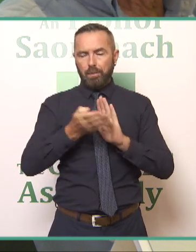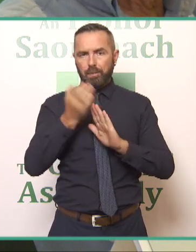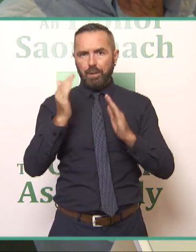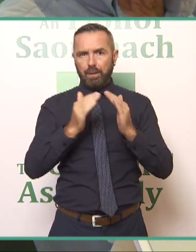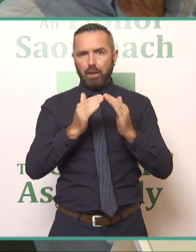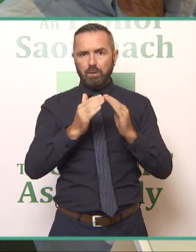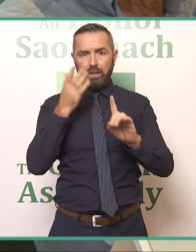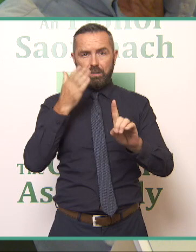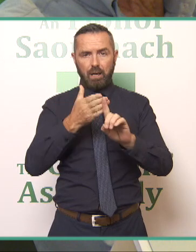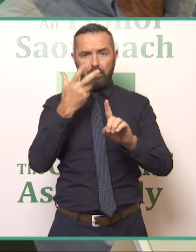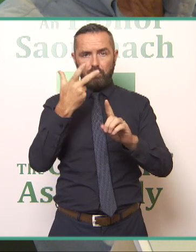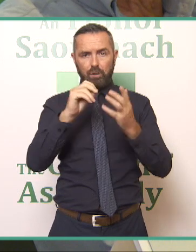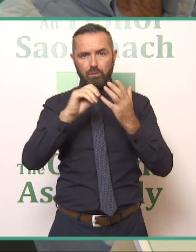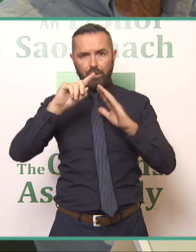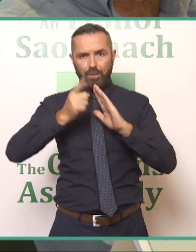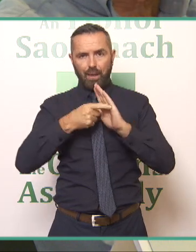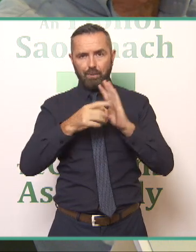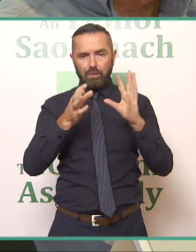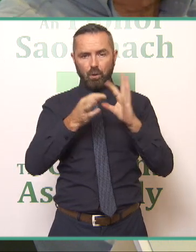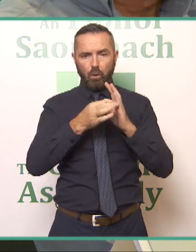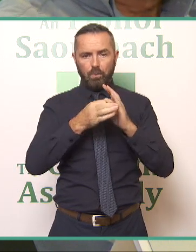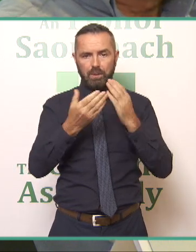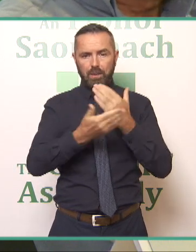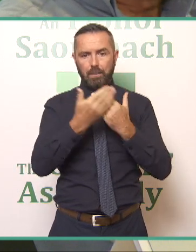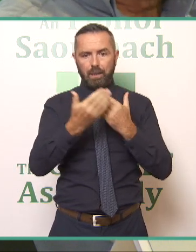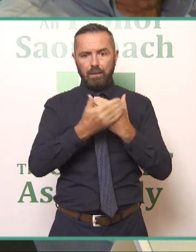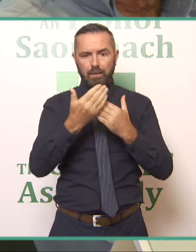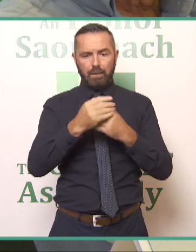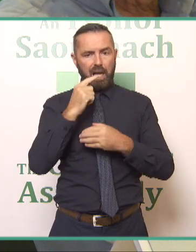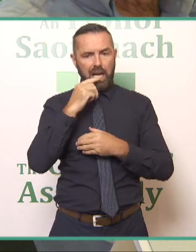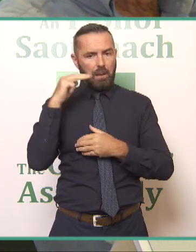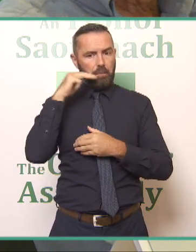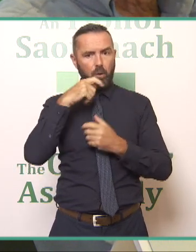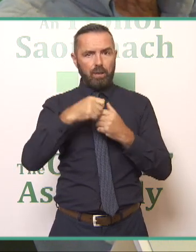target of 300,000 homes to build. It's really critical that we build those as sustainably as